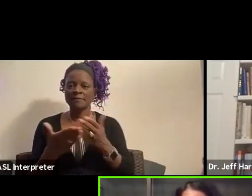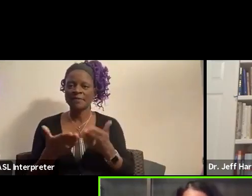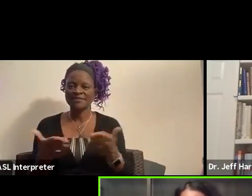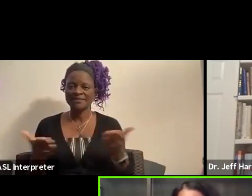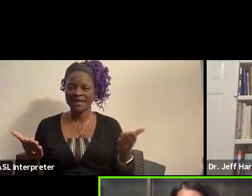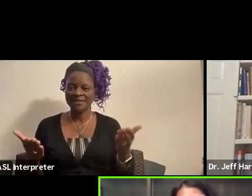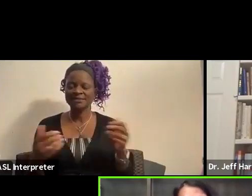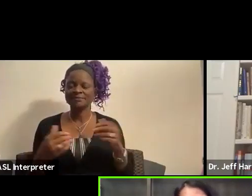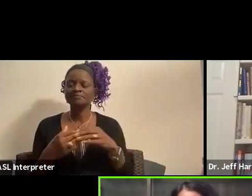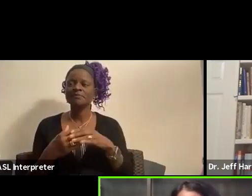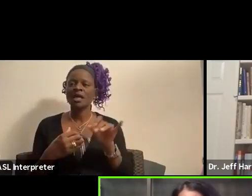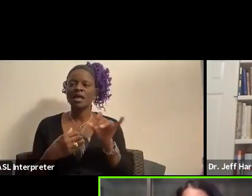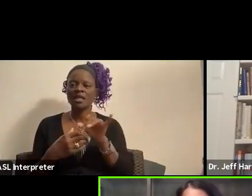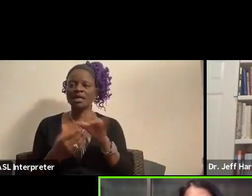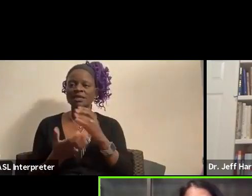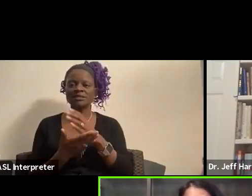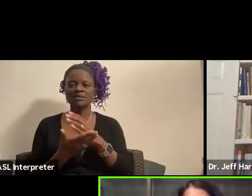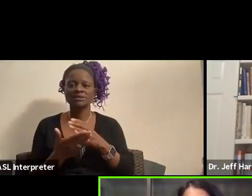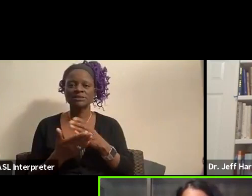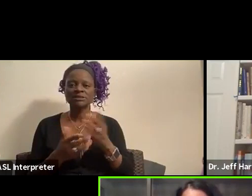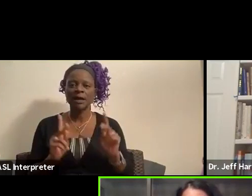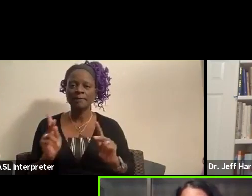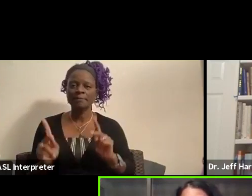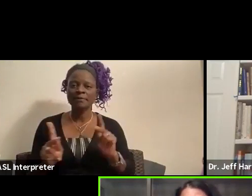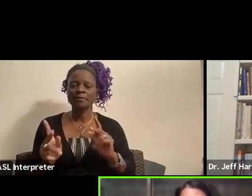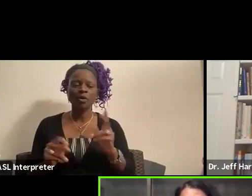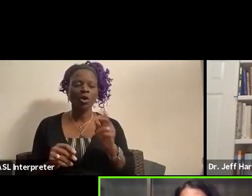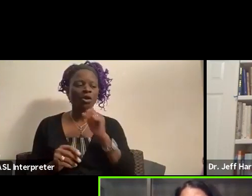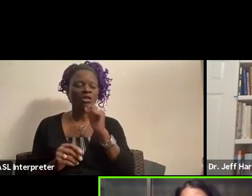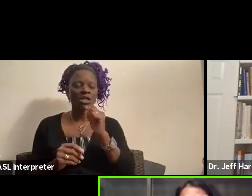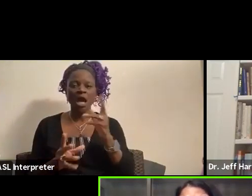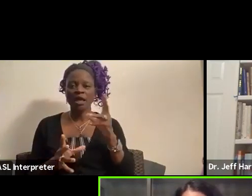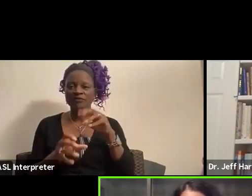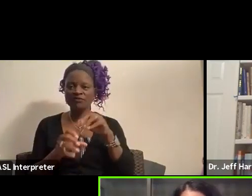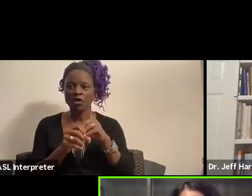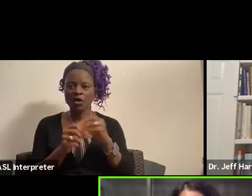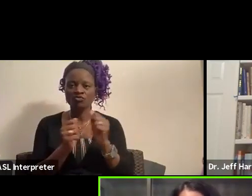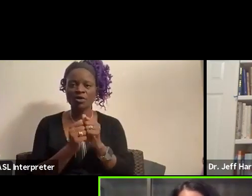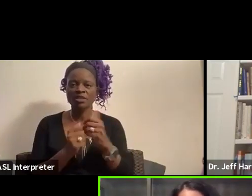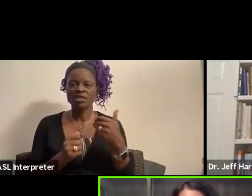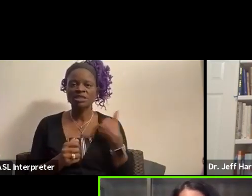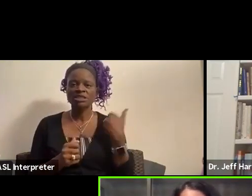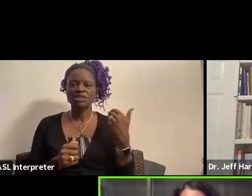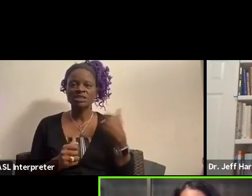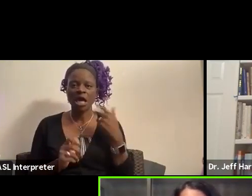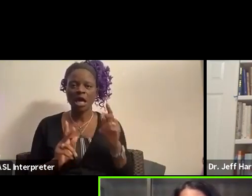involved with large outbreaks who are younger or wouldn't potentially have an